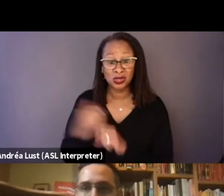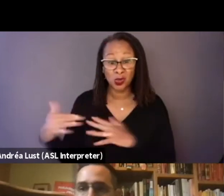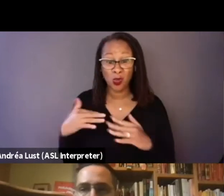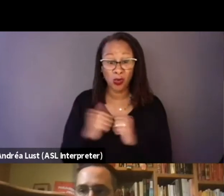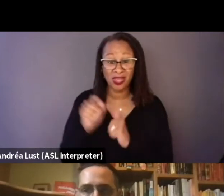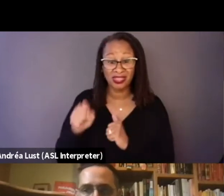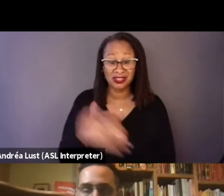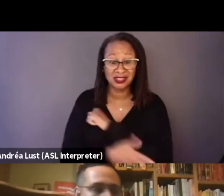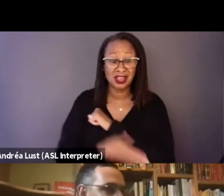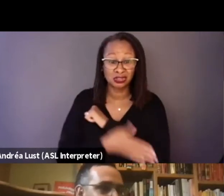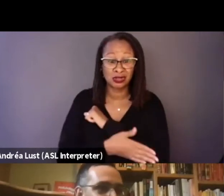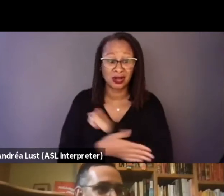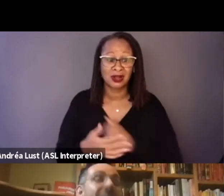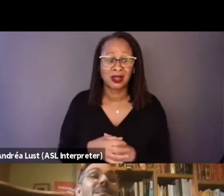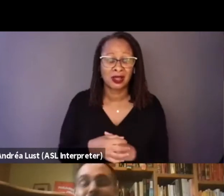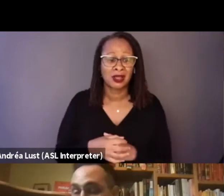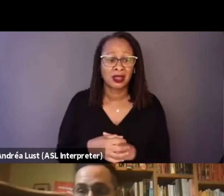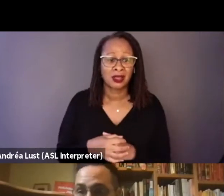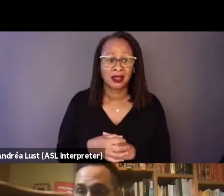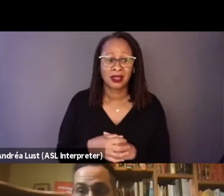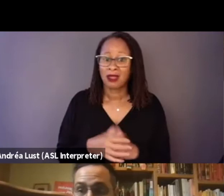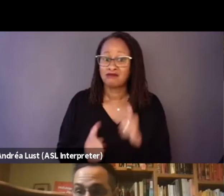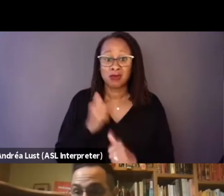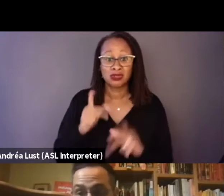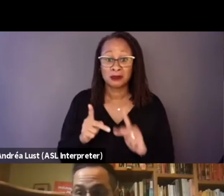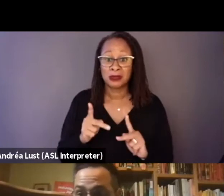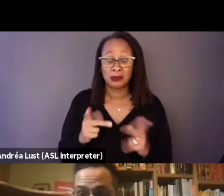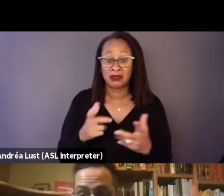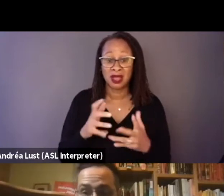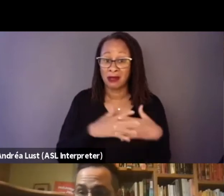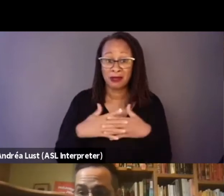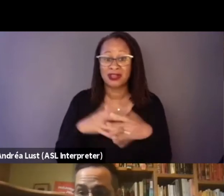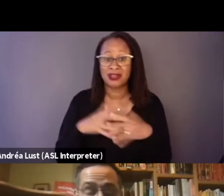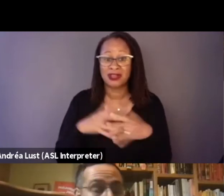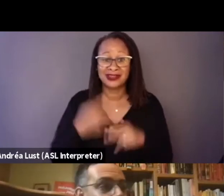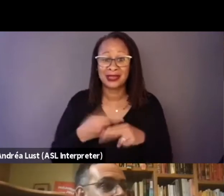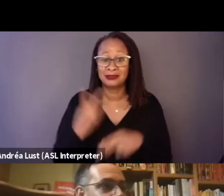probably the vast majority of Americans couldn't name two cities, if even one,